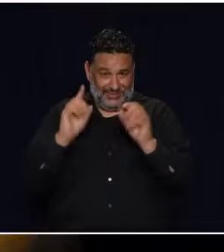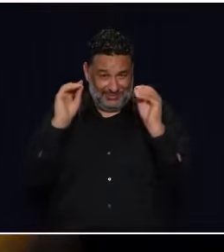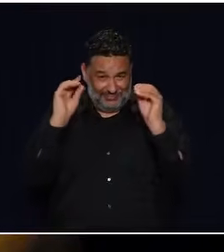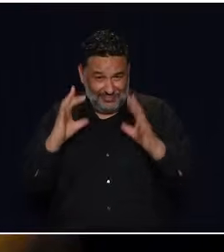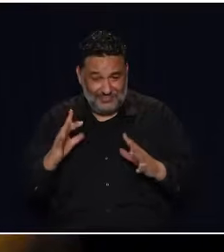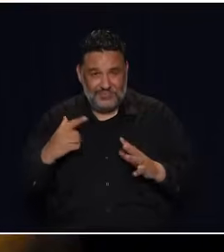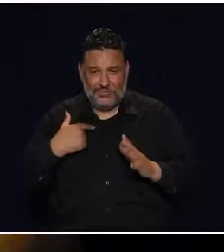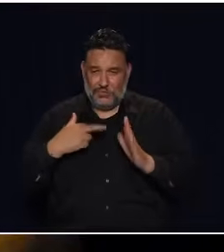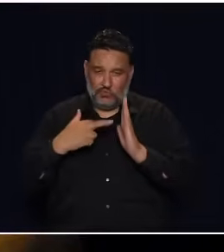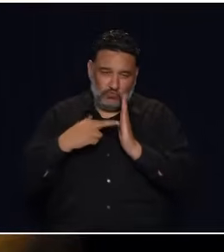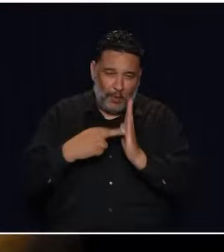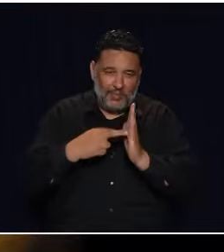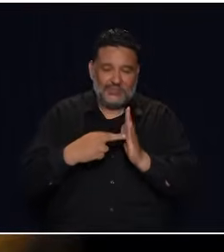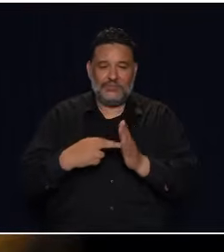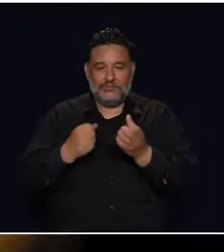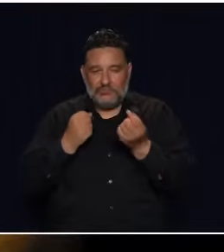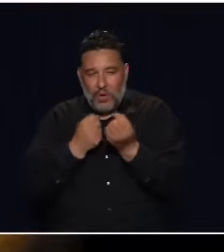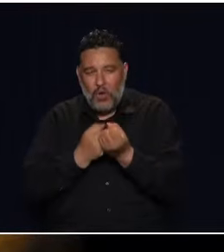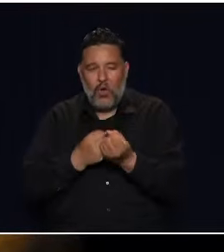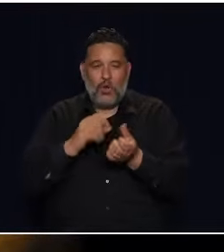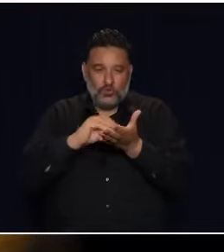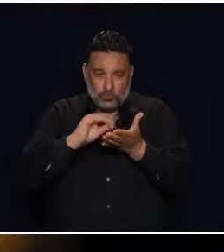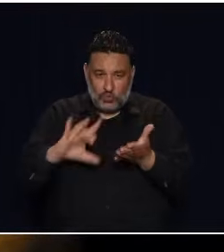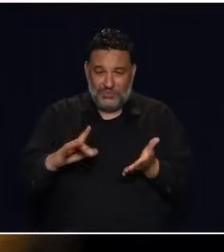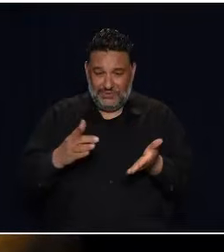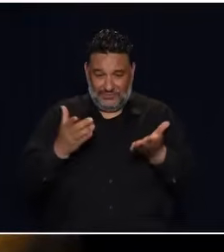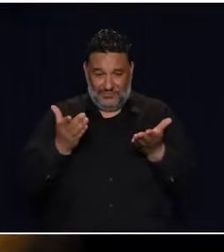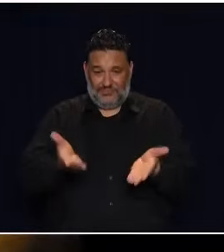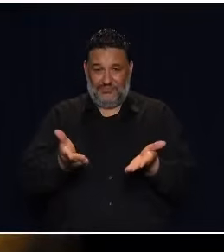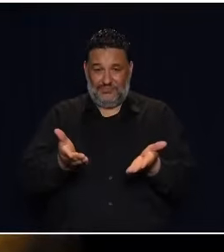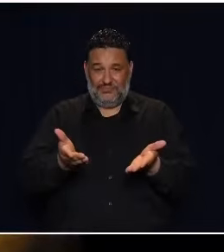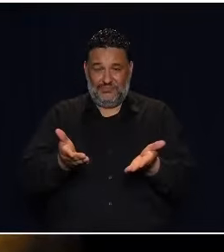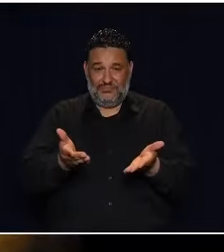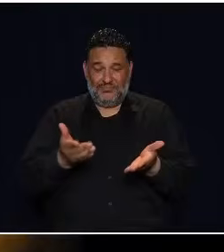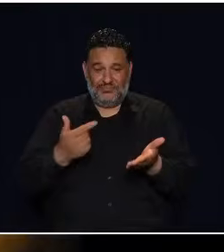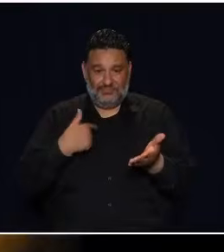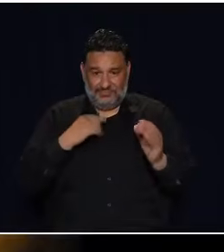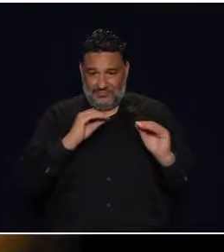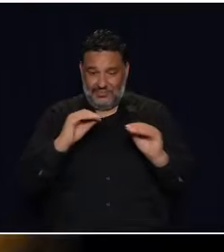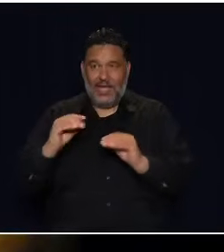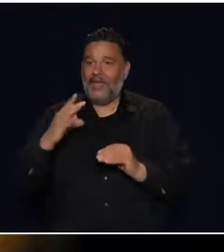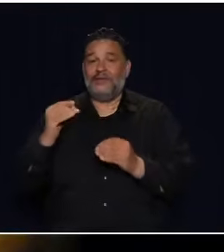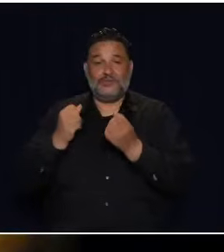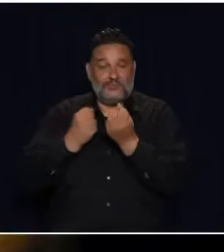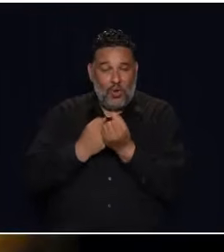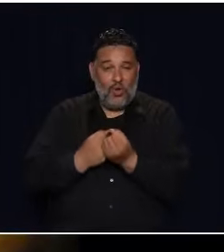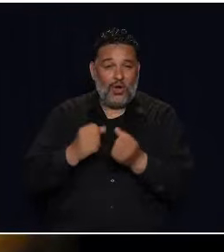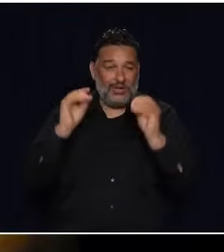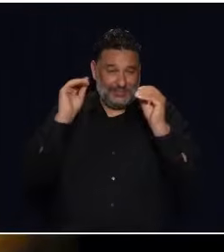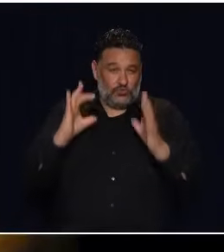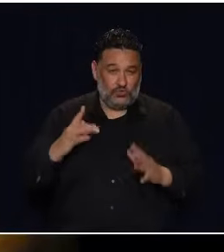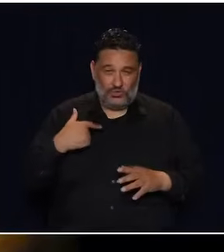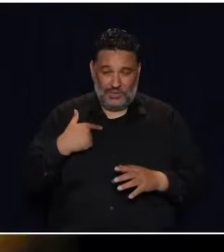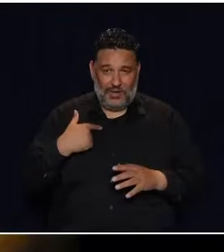US. I WILL CONTINUE TO DO, WHAT I HAVE DONE FOR 35 YEARS AS ENCORE